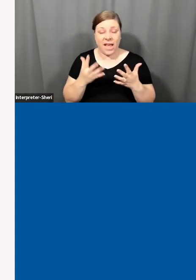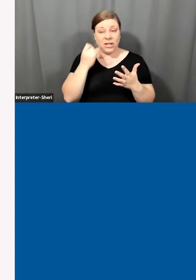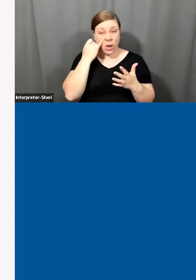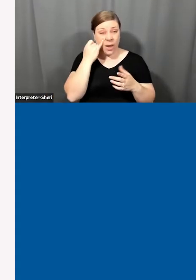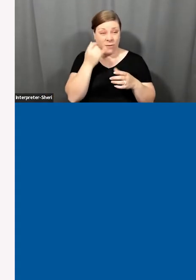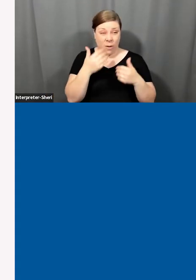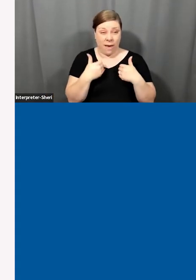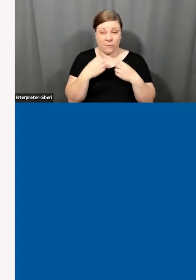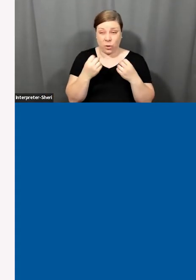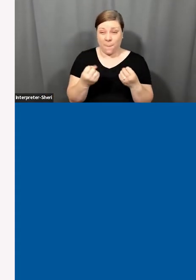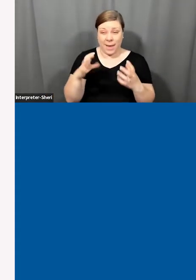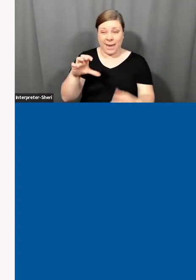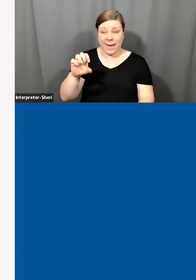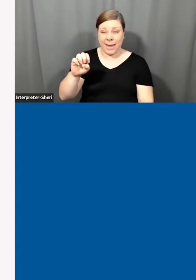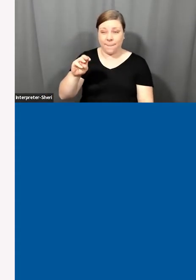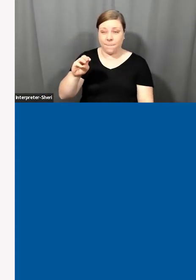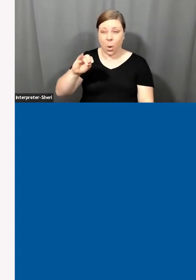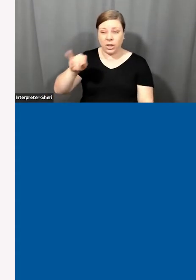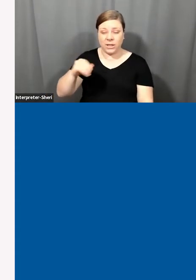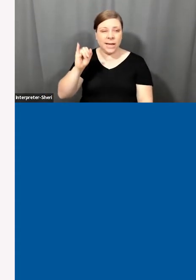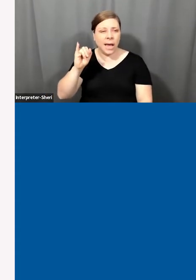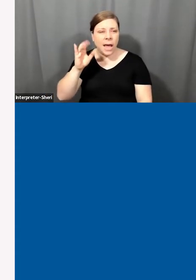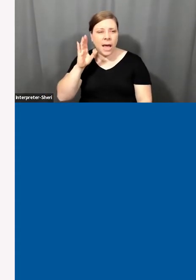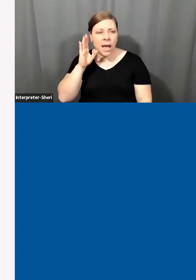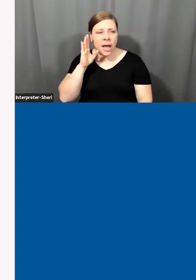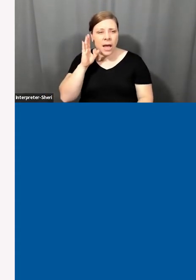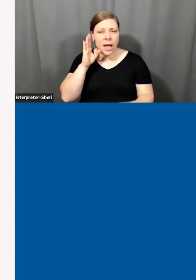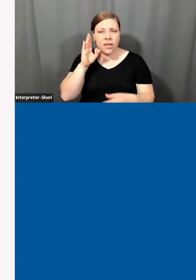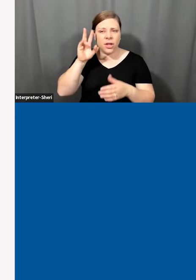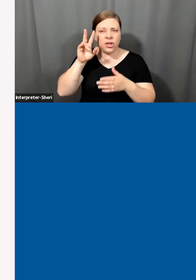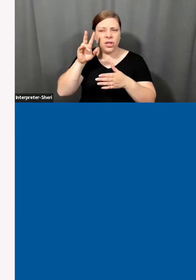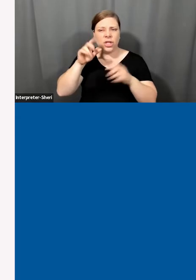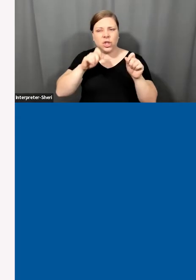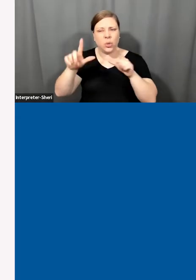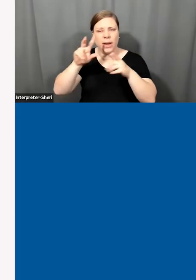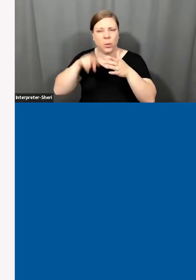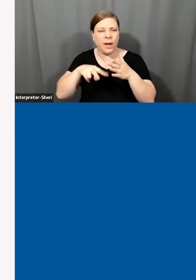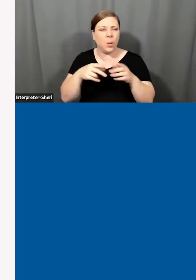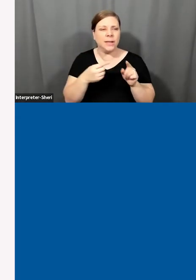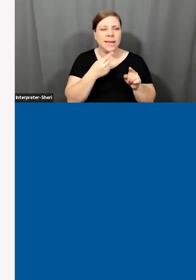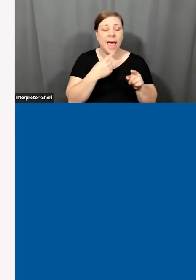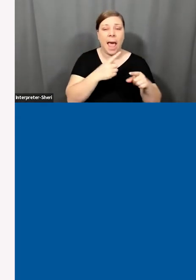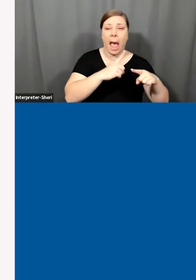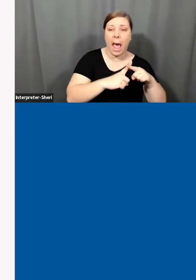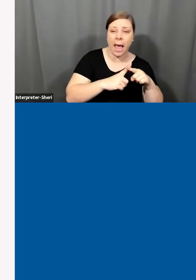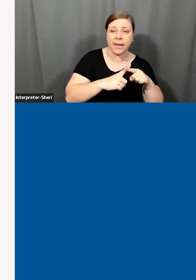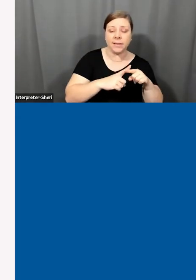that will read X wheelchair symbol, accessible wheelchair symbol X, the no caption needed to be